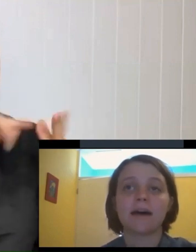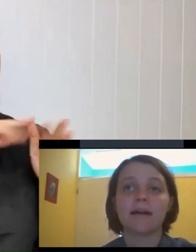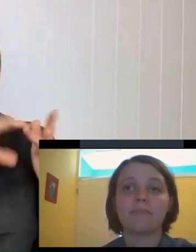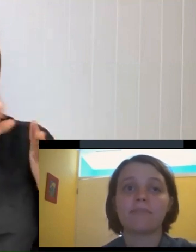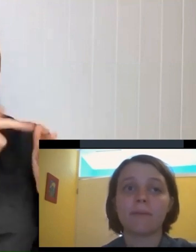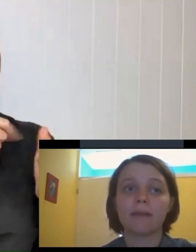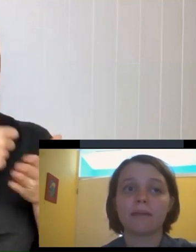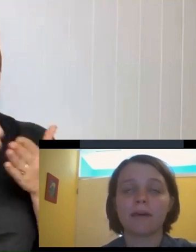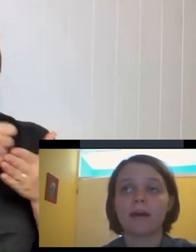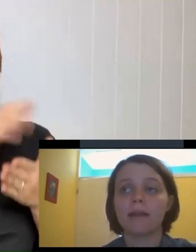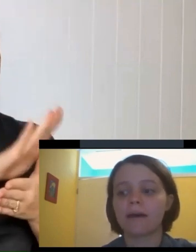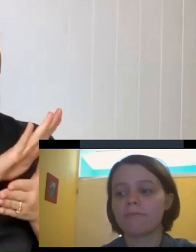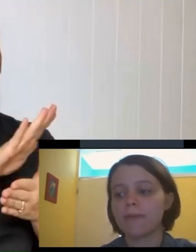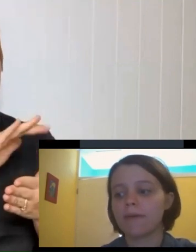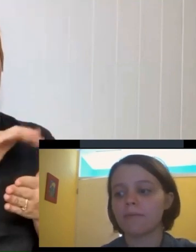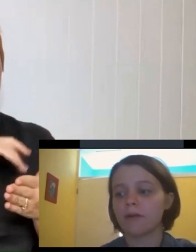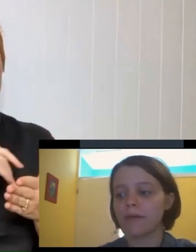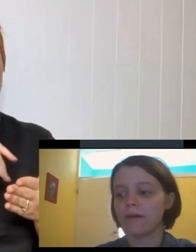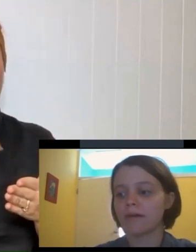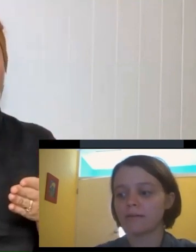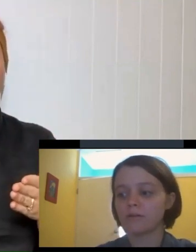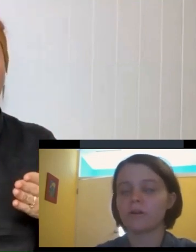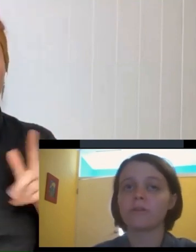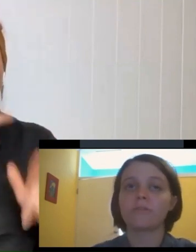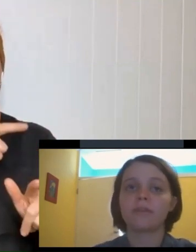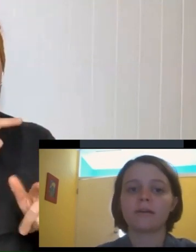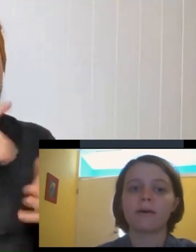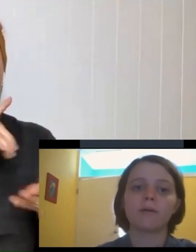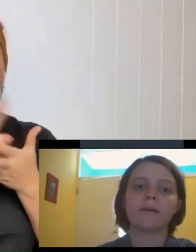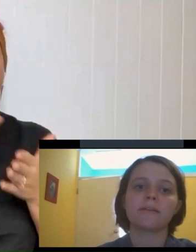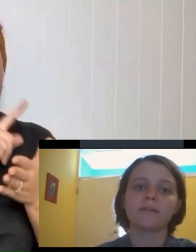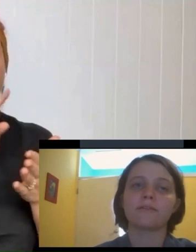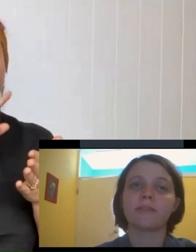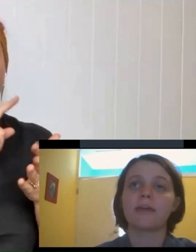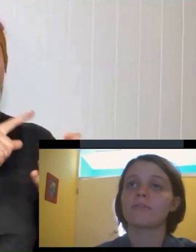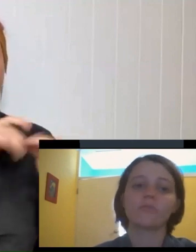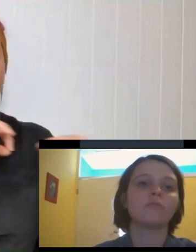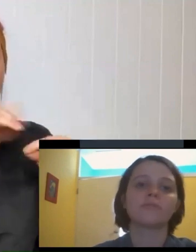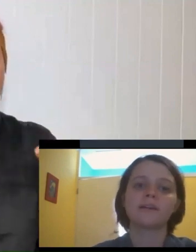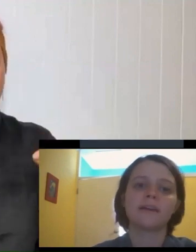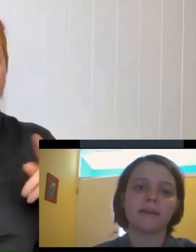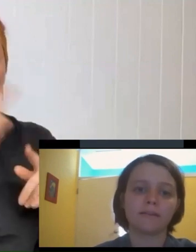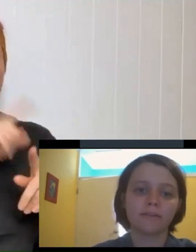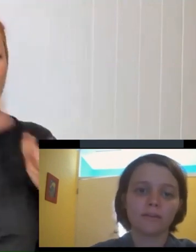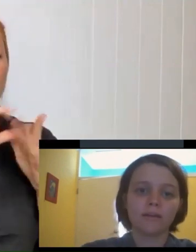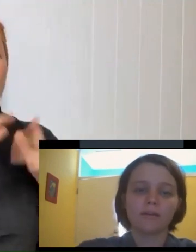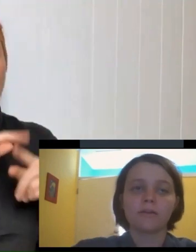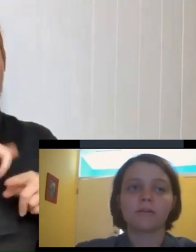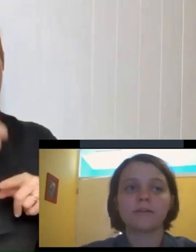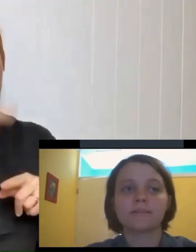I've been and I've been there while their cars thinking about what they're doing for the next two, three years. So it's